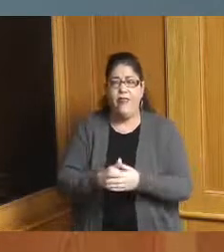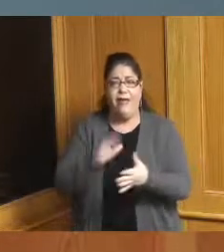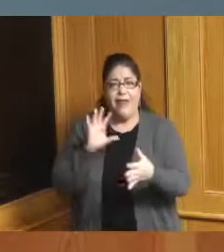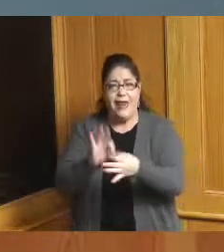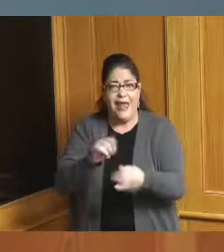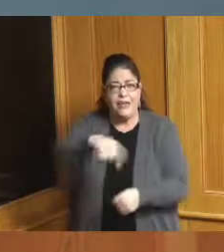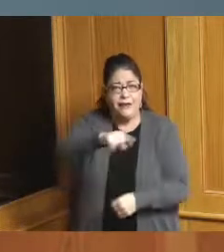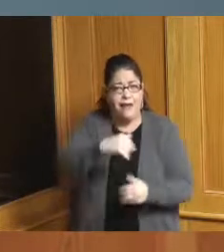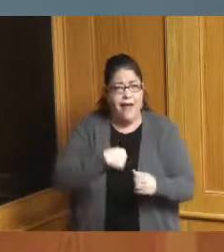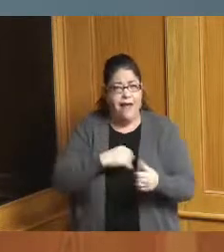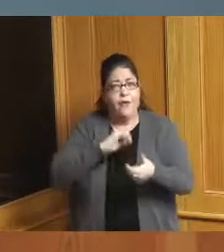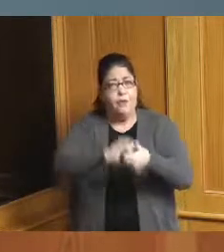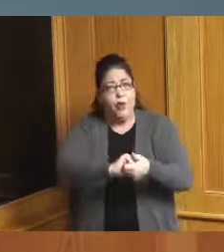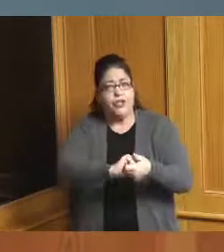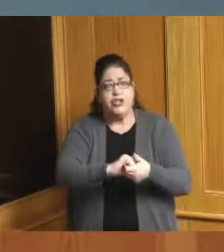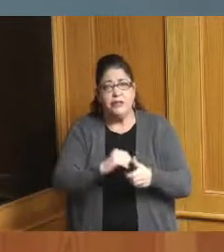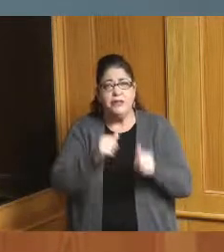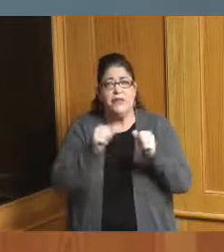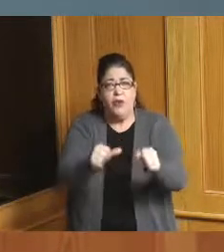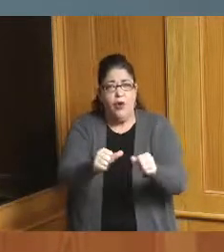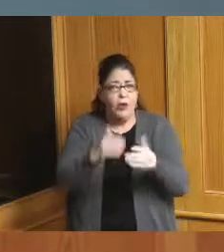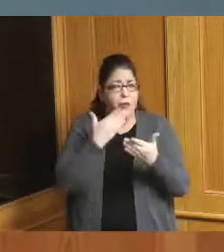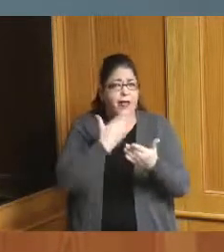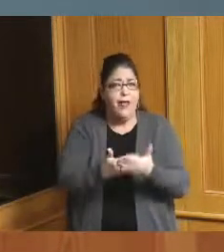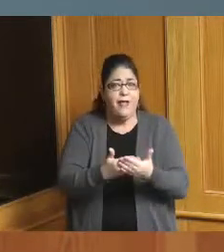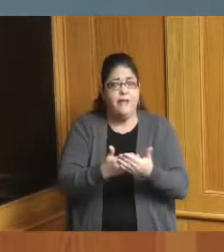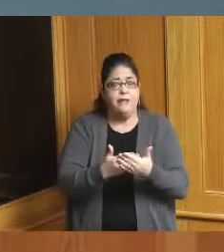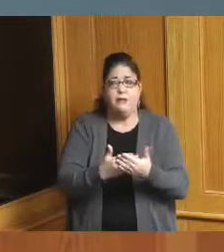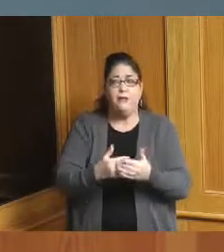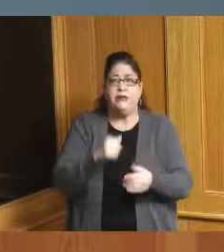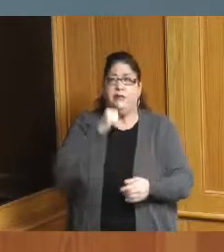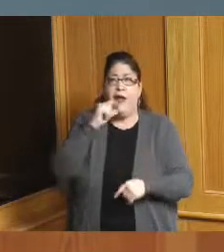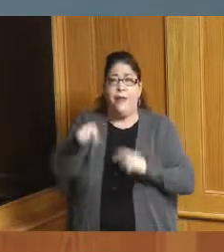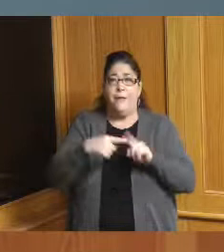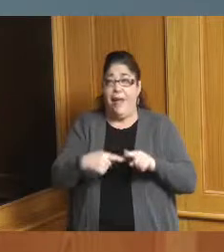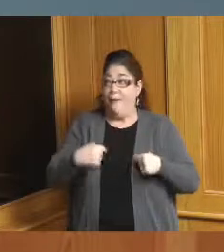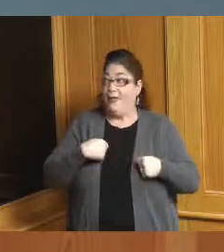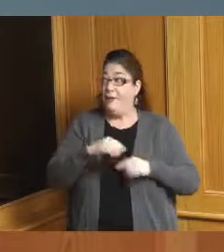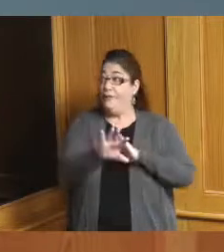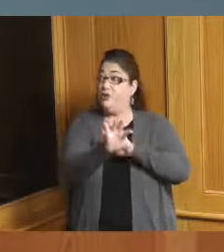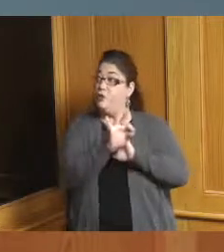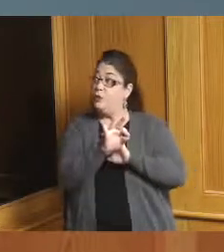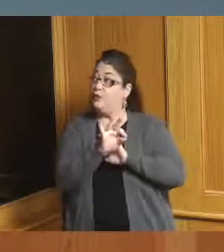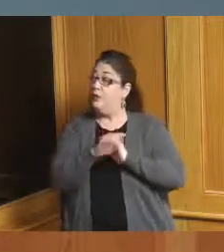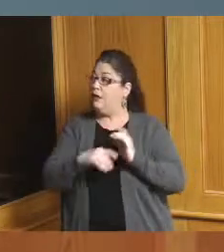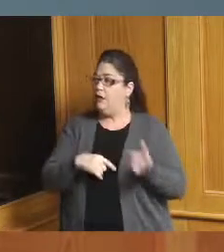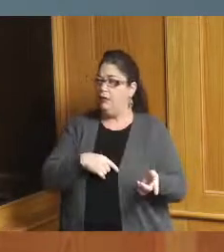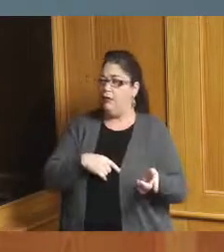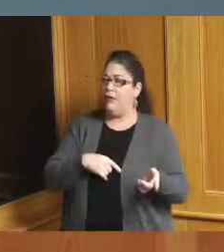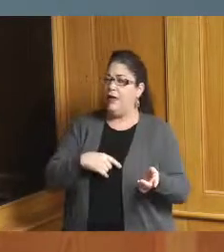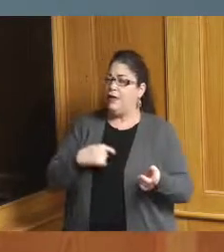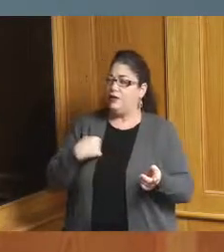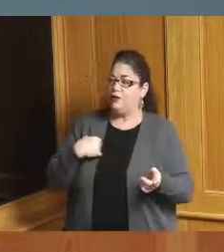the partnerships have gone well so it's not about me choosing it's only us agreeing or disagreeing